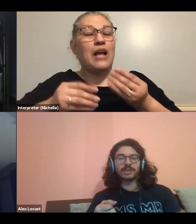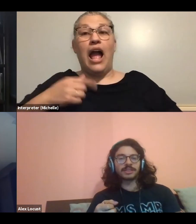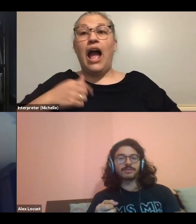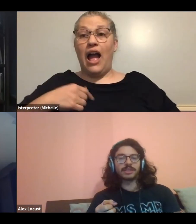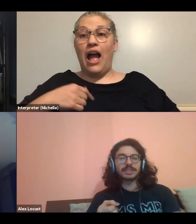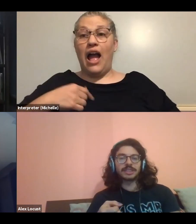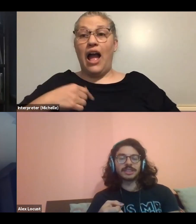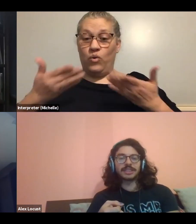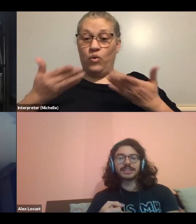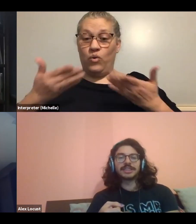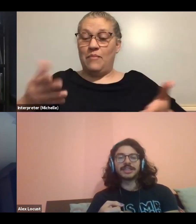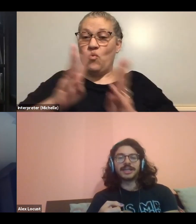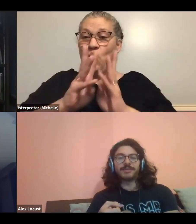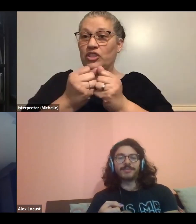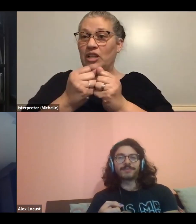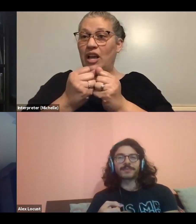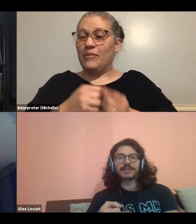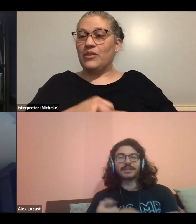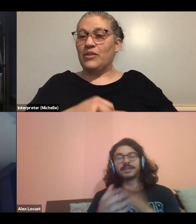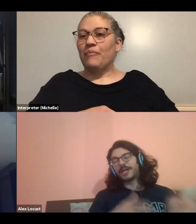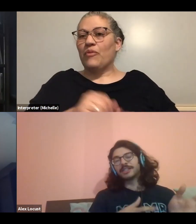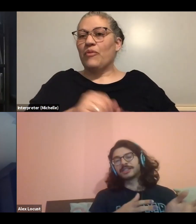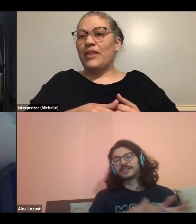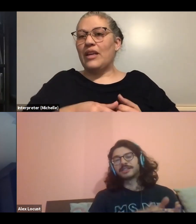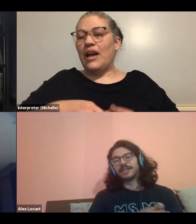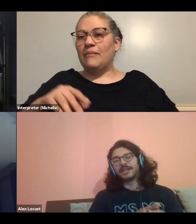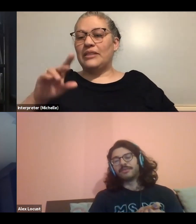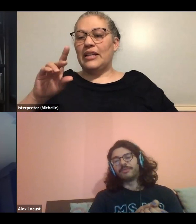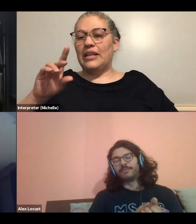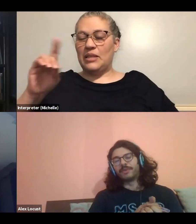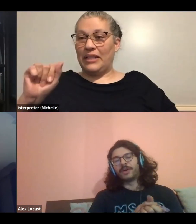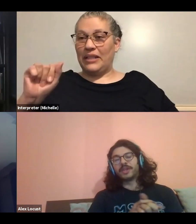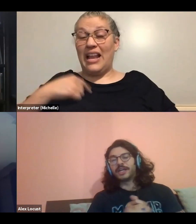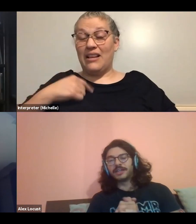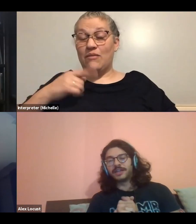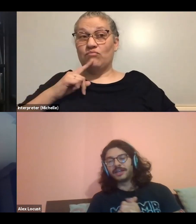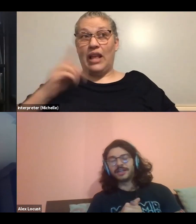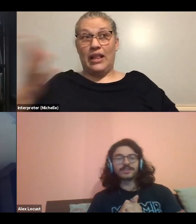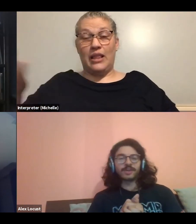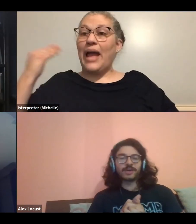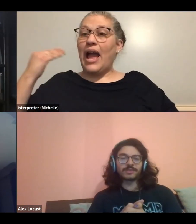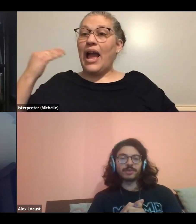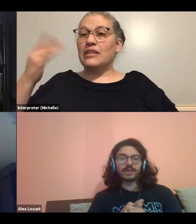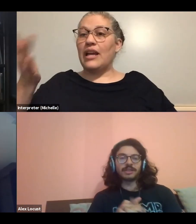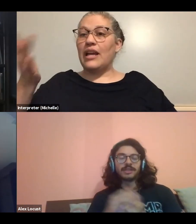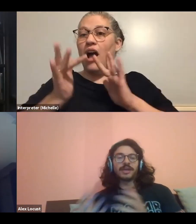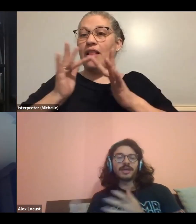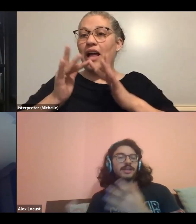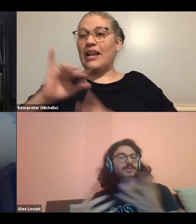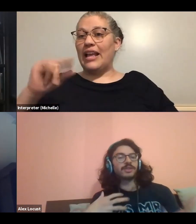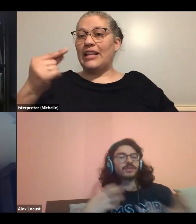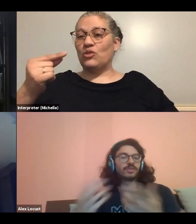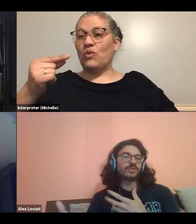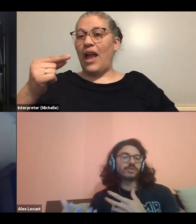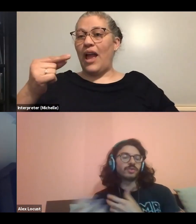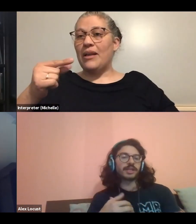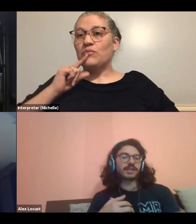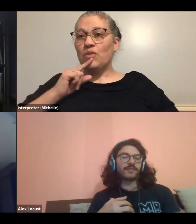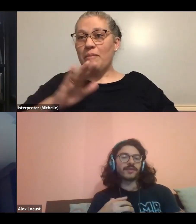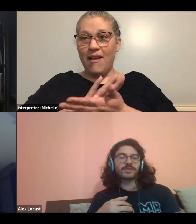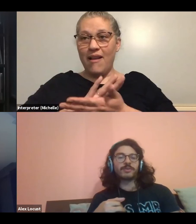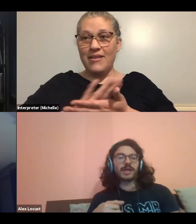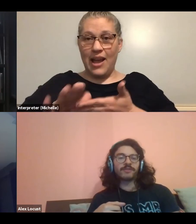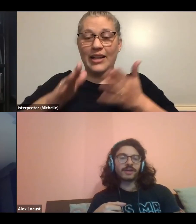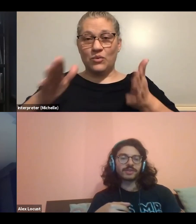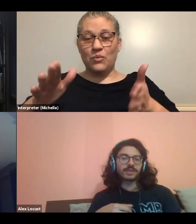Alex Locust: Just takes a little bit more finagling and sometimes one person show makes it a little difficult so shout out to Emily and all of the the crew for making this happen and accessible.